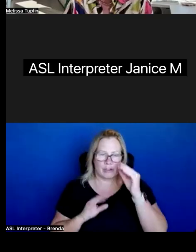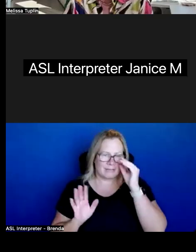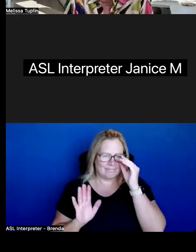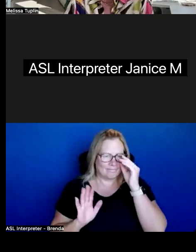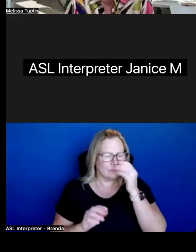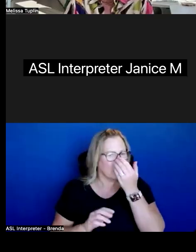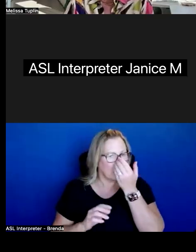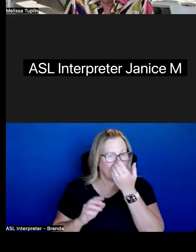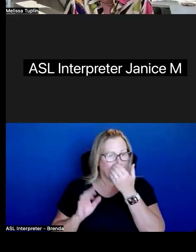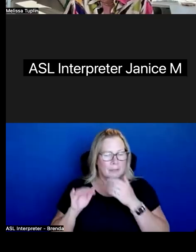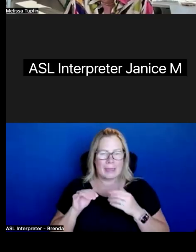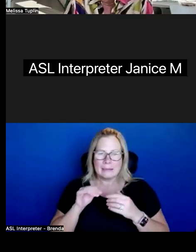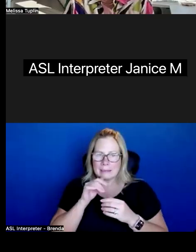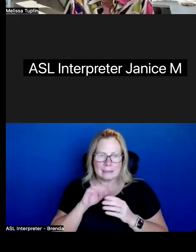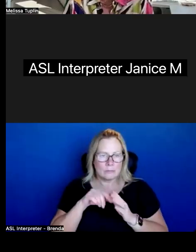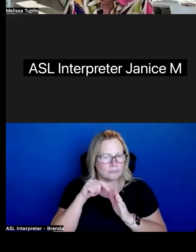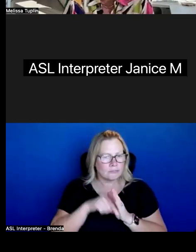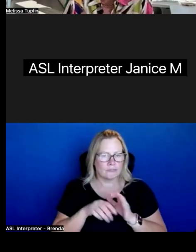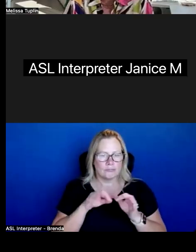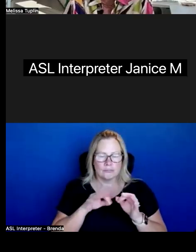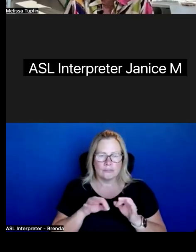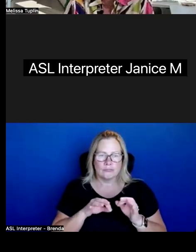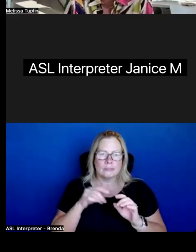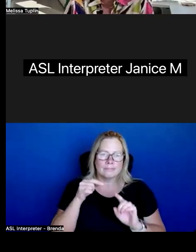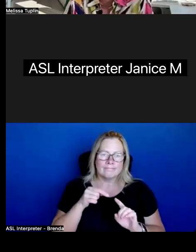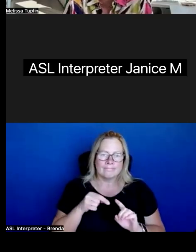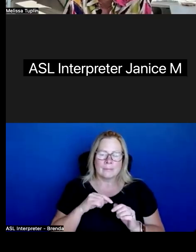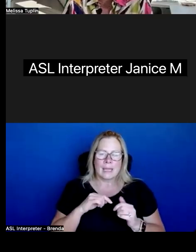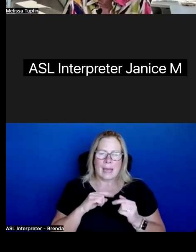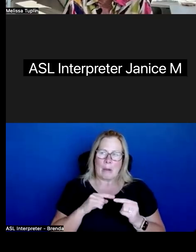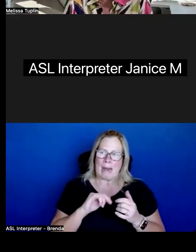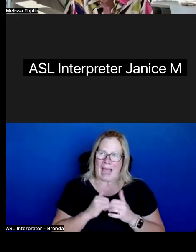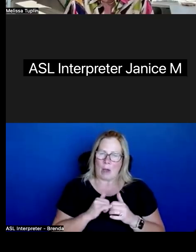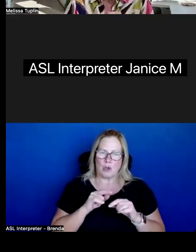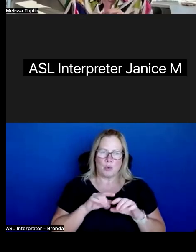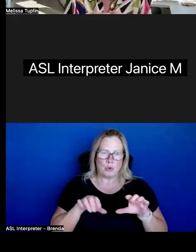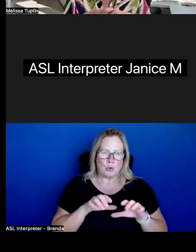get into much depth of the specifics of how you actually undertake your work.